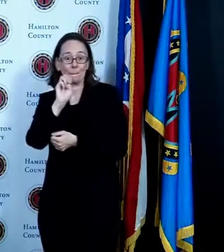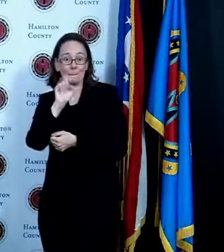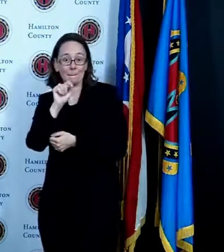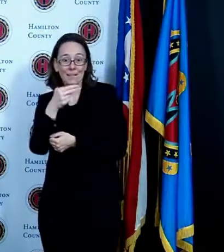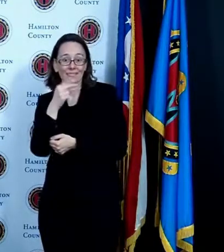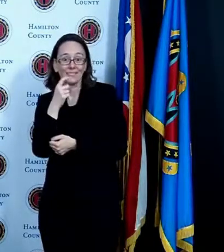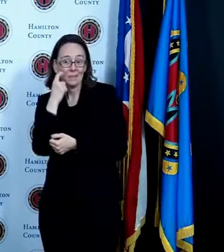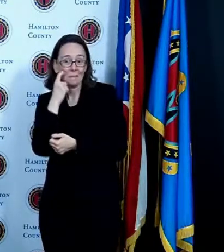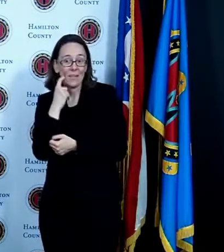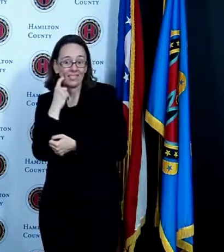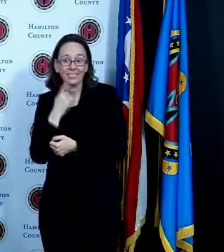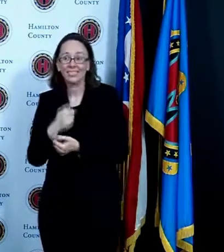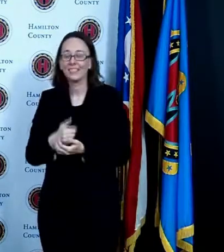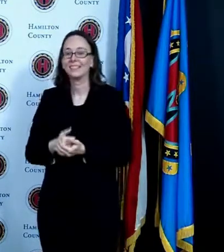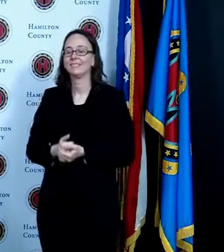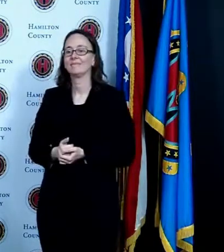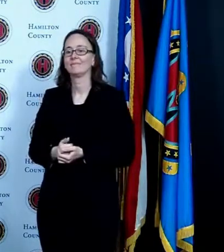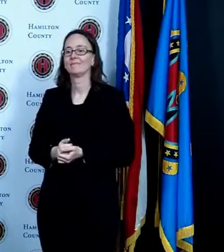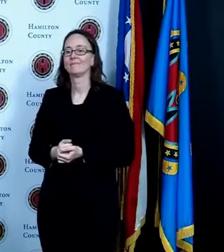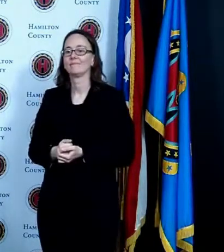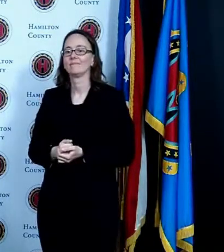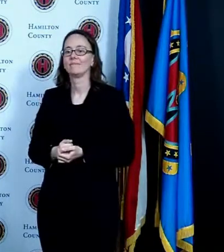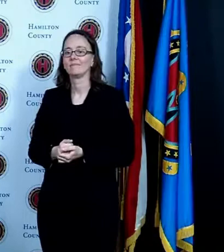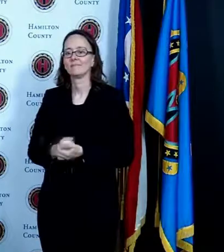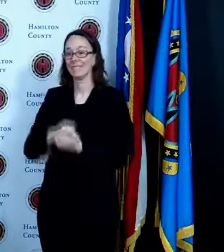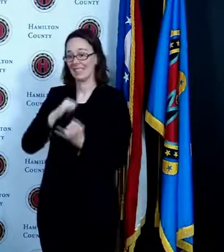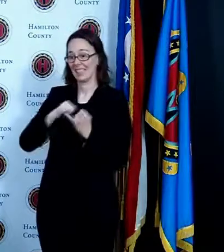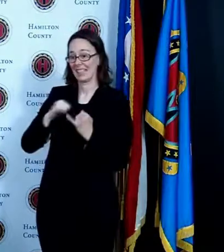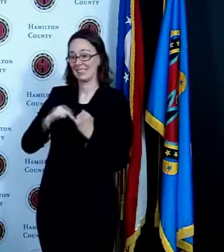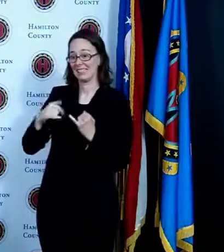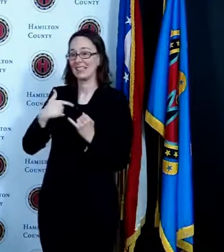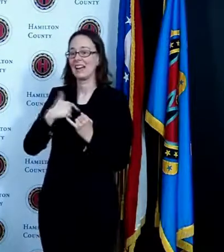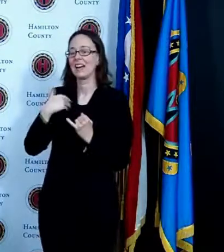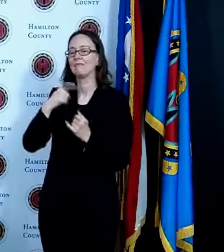this community so lastly I've got a map it's the last slide